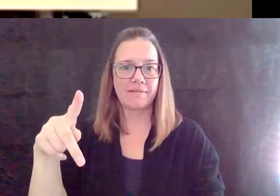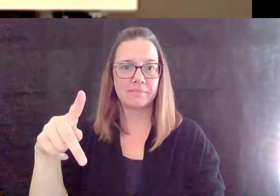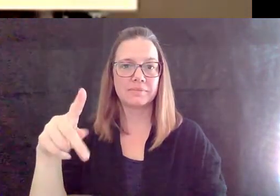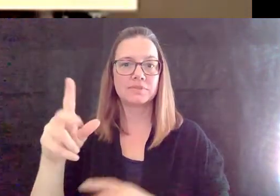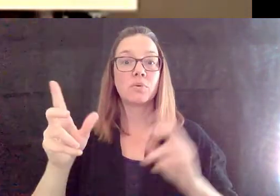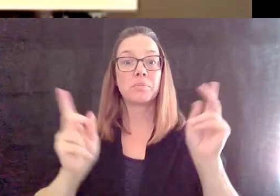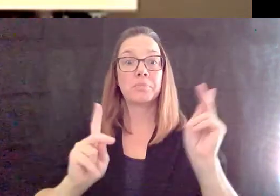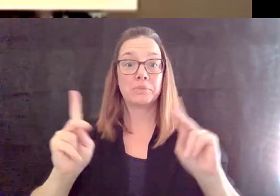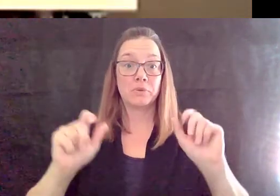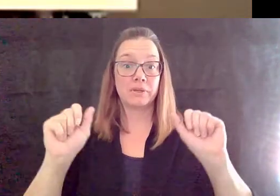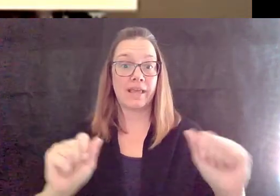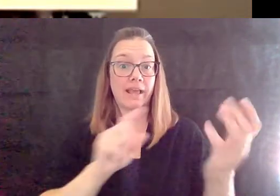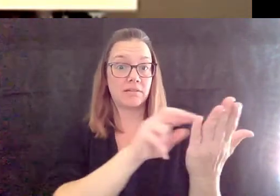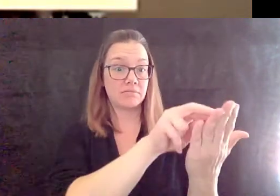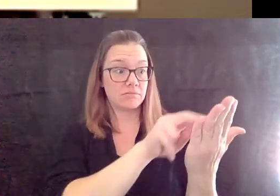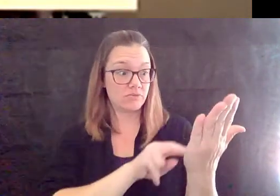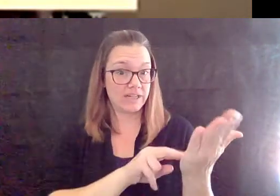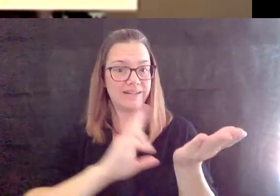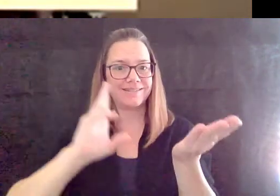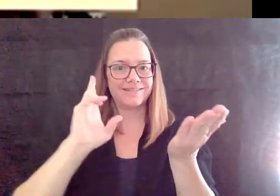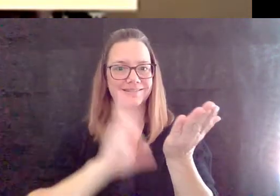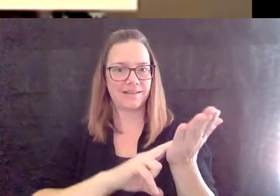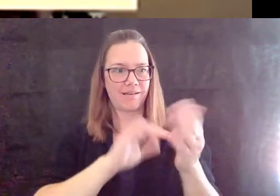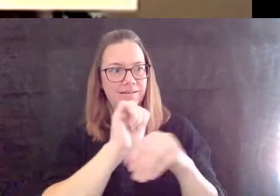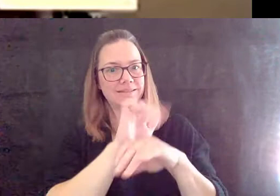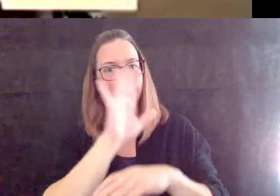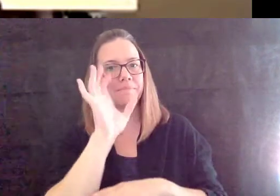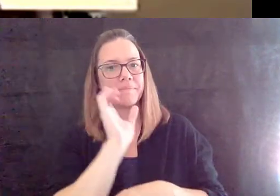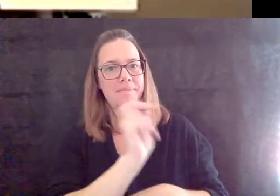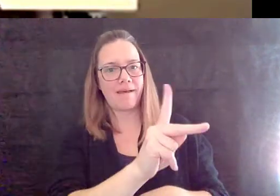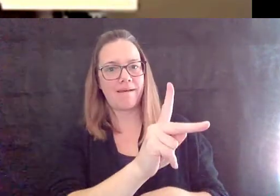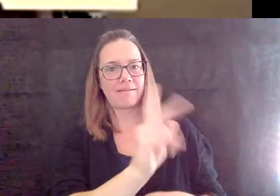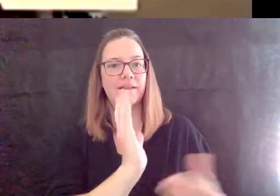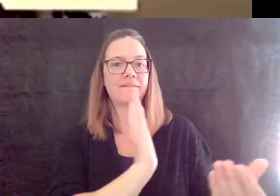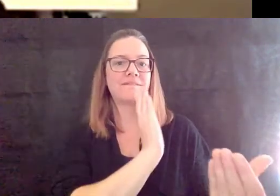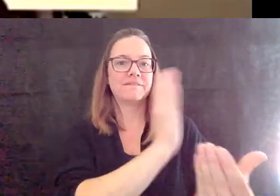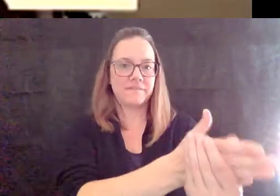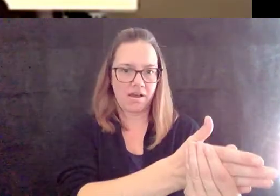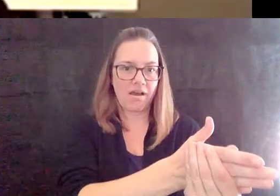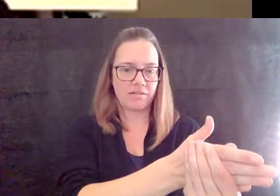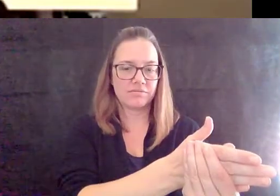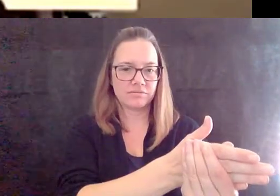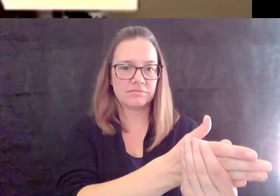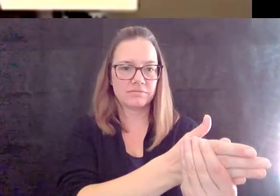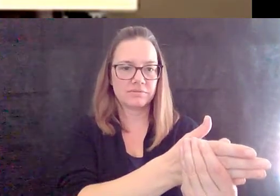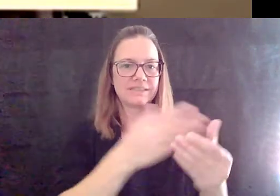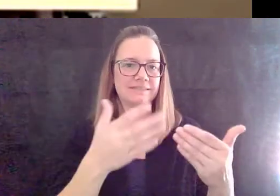And then those folks are able to sign them. And it gets sent back and filed right in the EHR, so